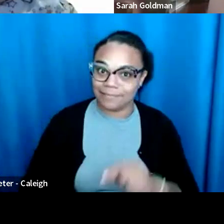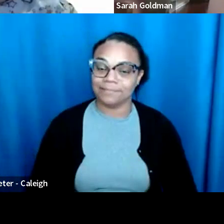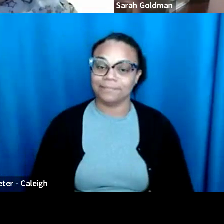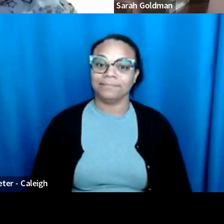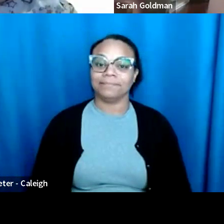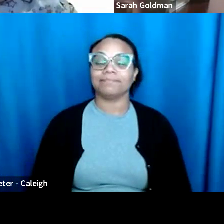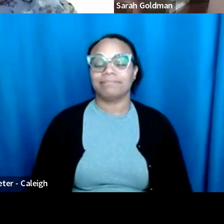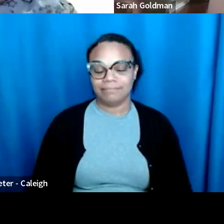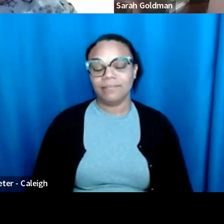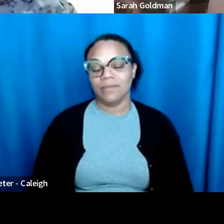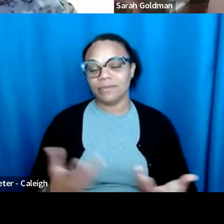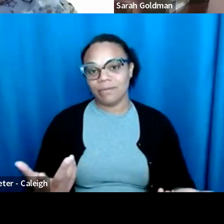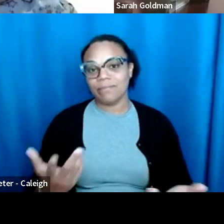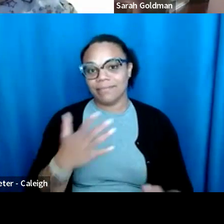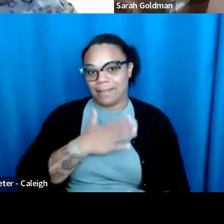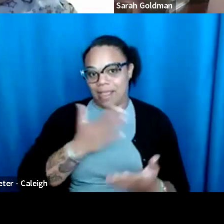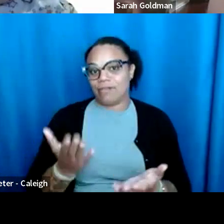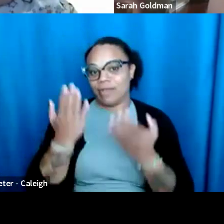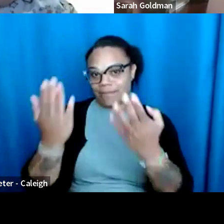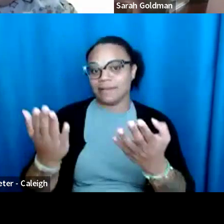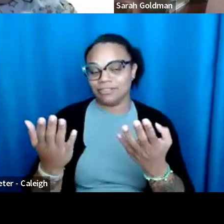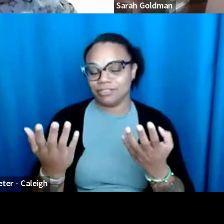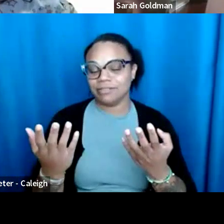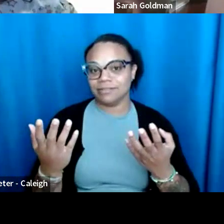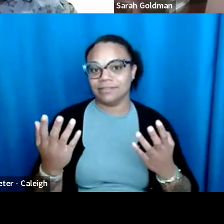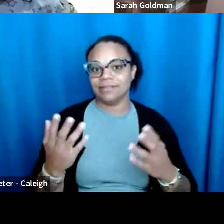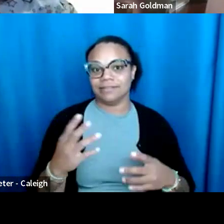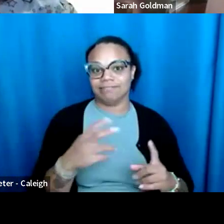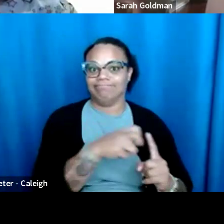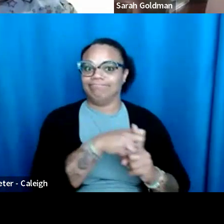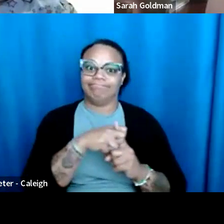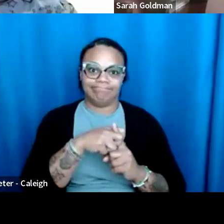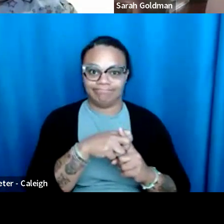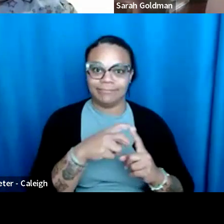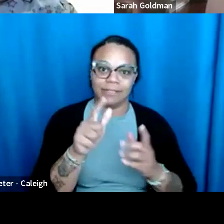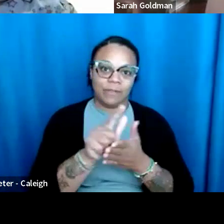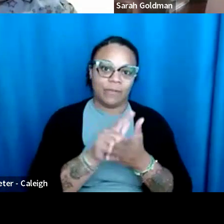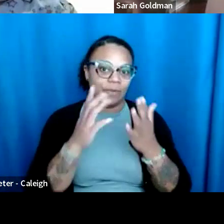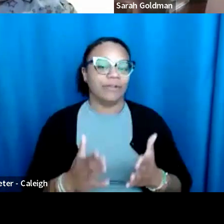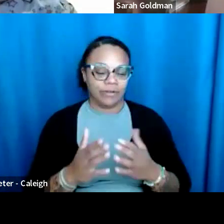So that would be my recommendation, is a big strategy.